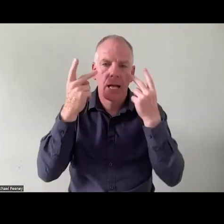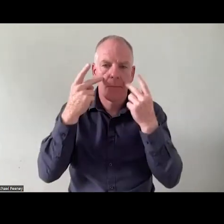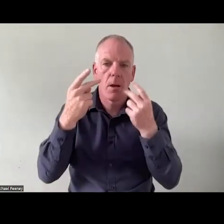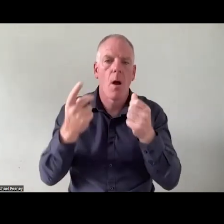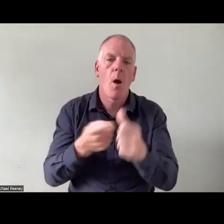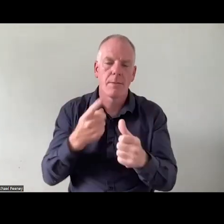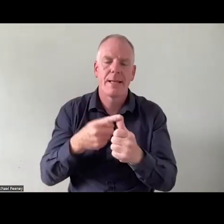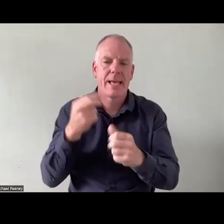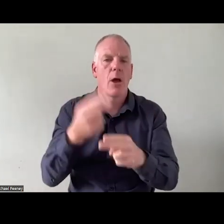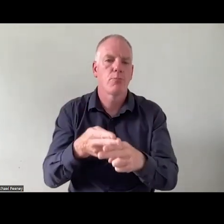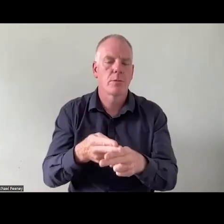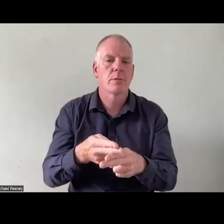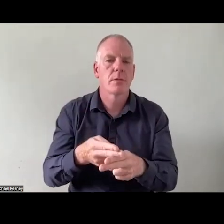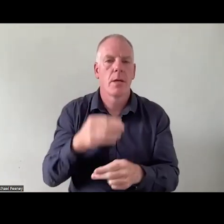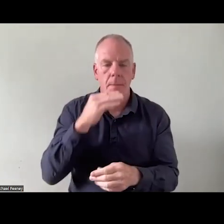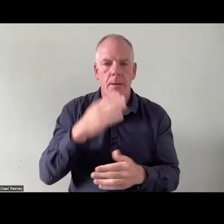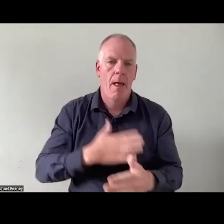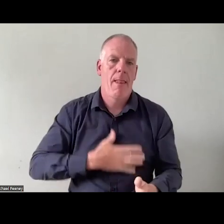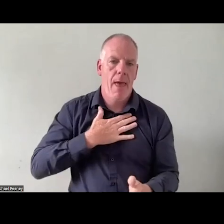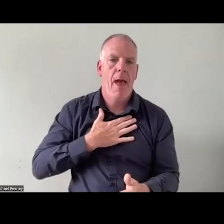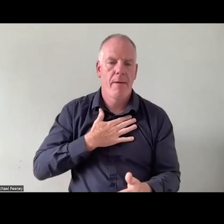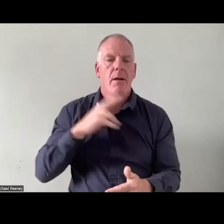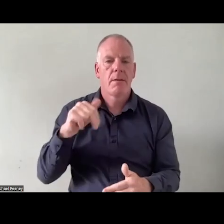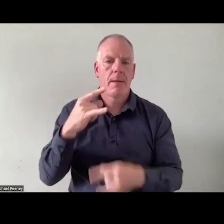so that live captioning could become more ubiquitous.